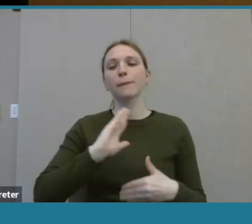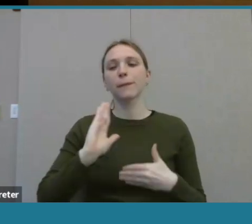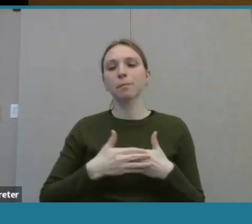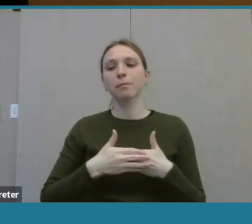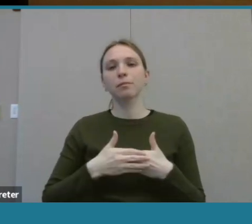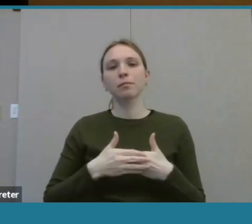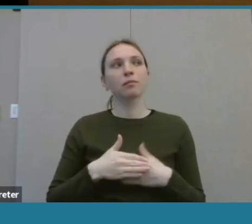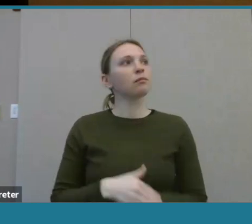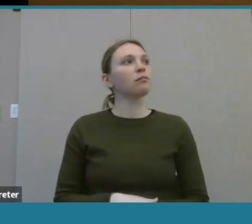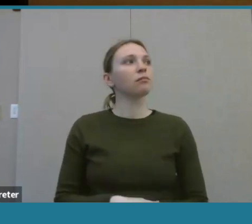Our—oh, there was a slide.